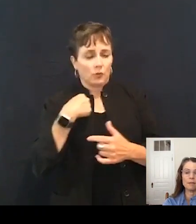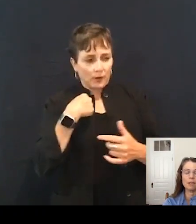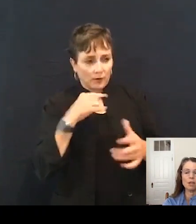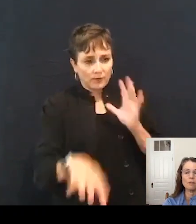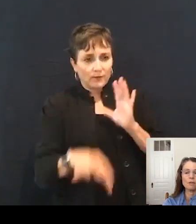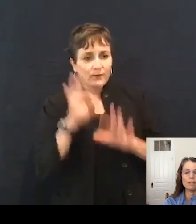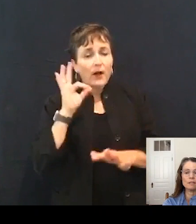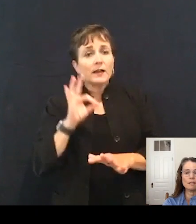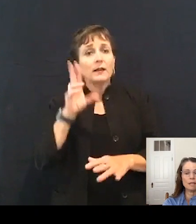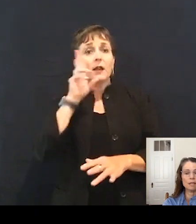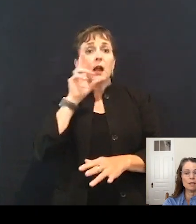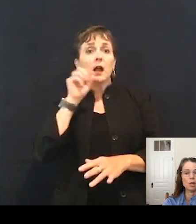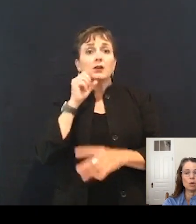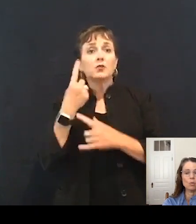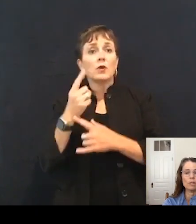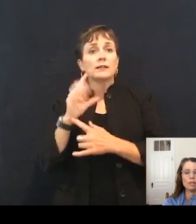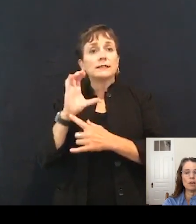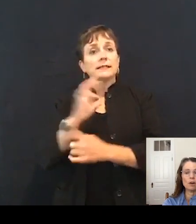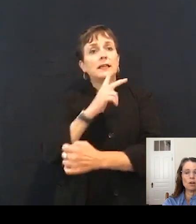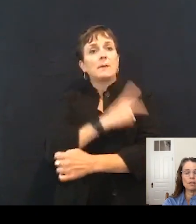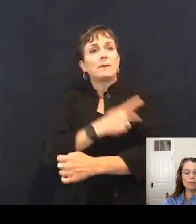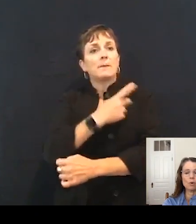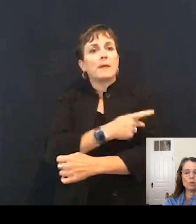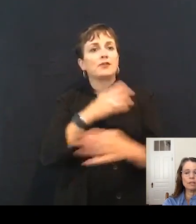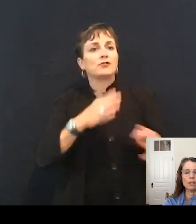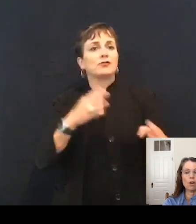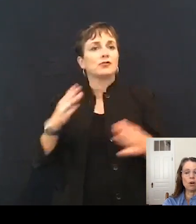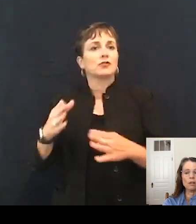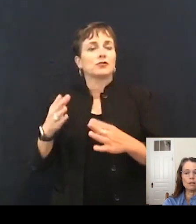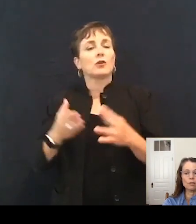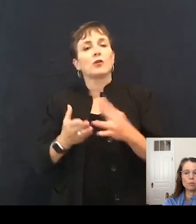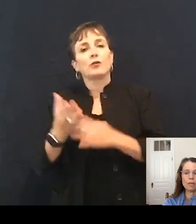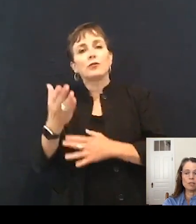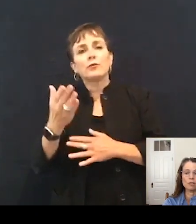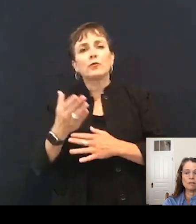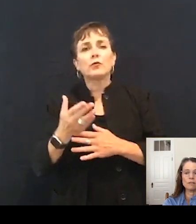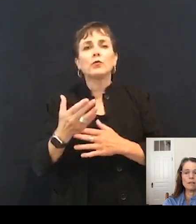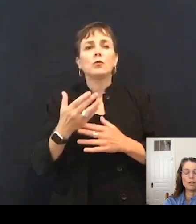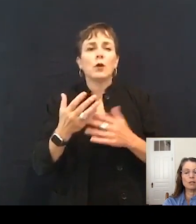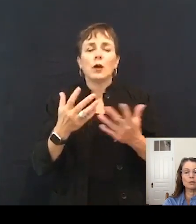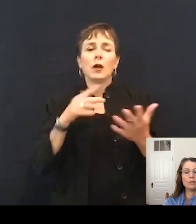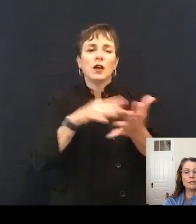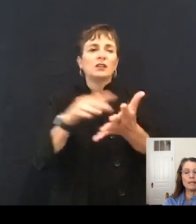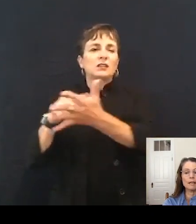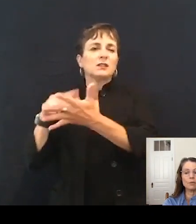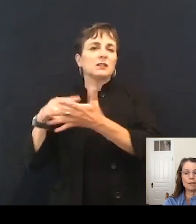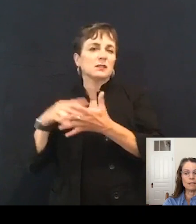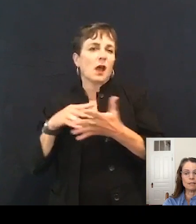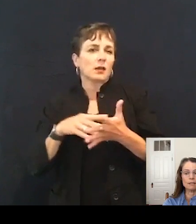For this study, we are enrolling all Usher patients that are Louisiana residents,